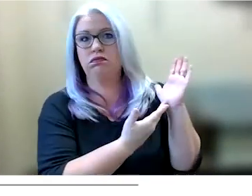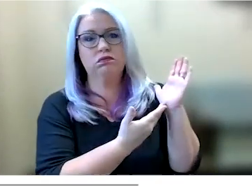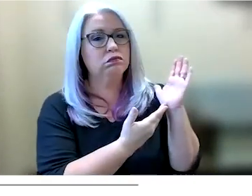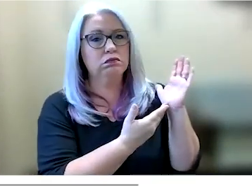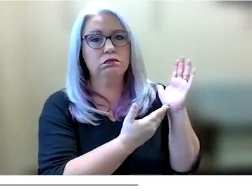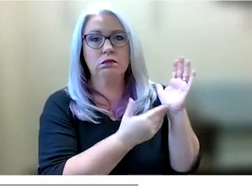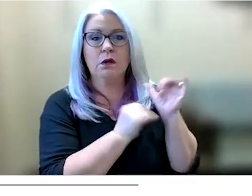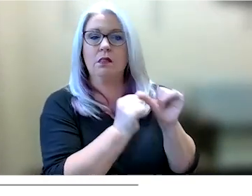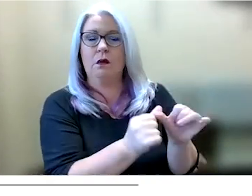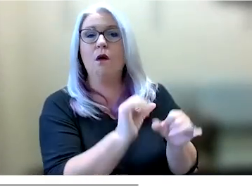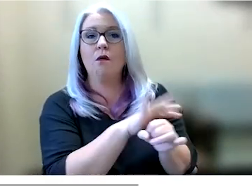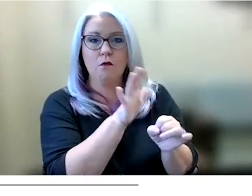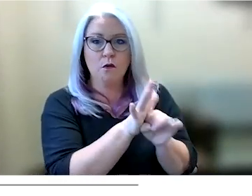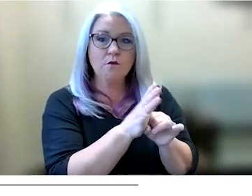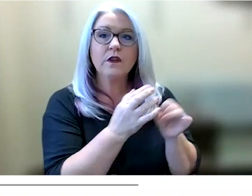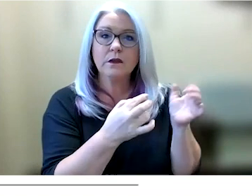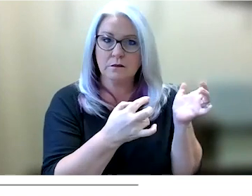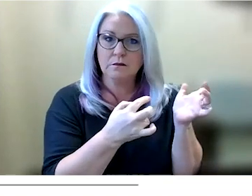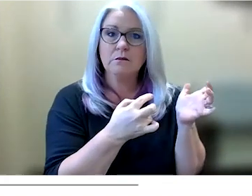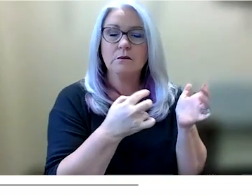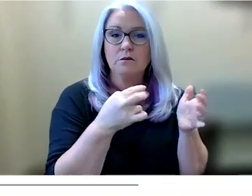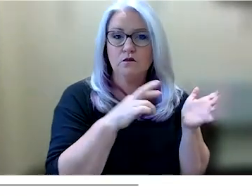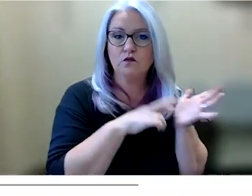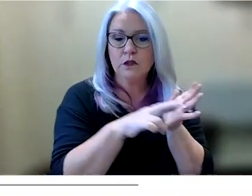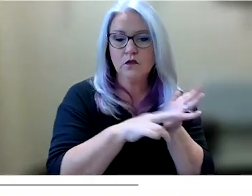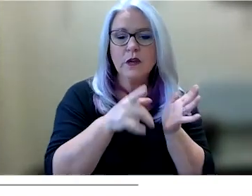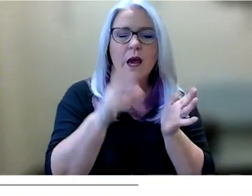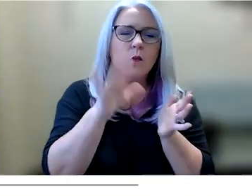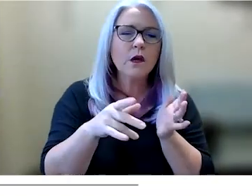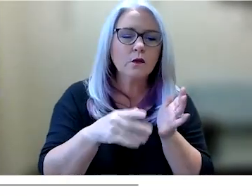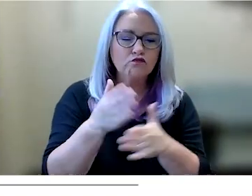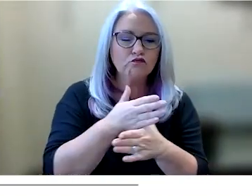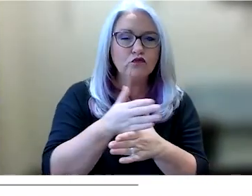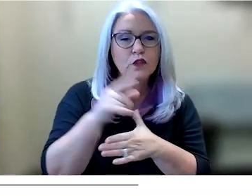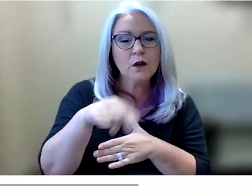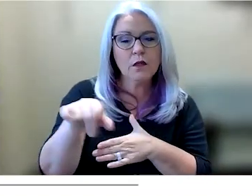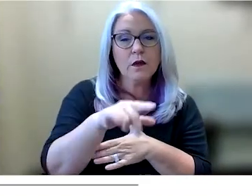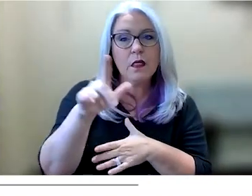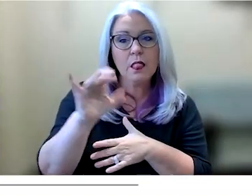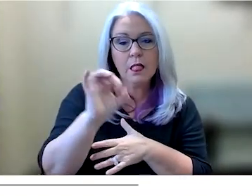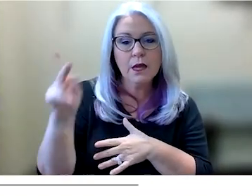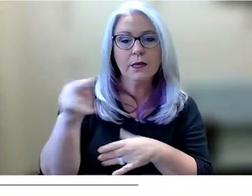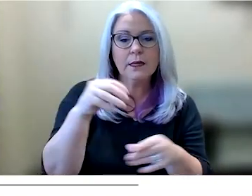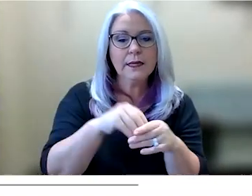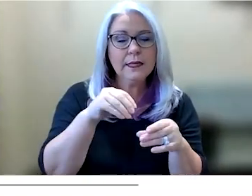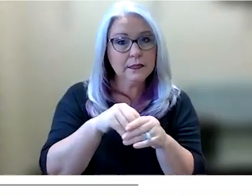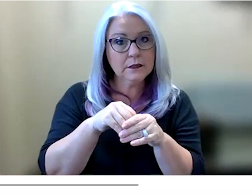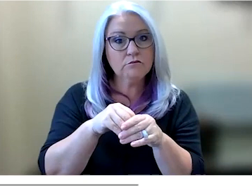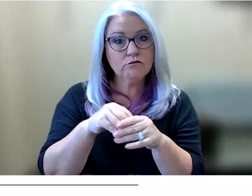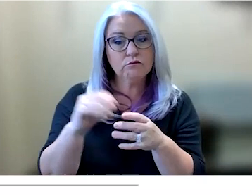date. And when I'm not presenting I will share the link in the chat. This is kind of just an overview of different